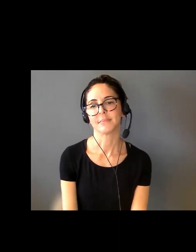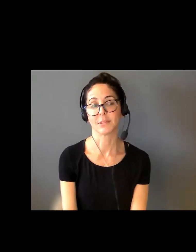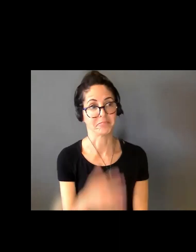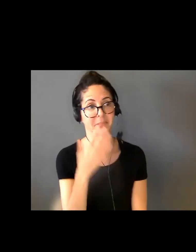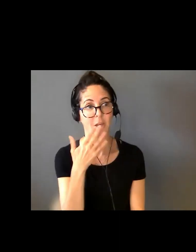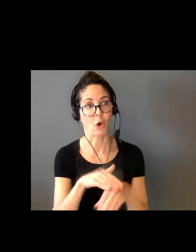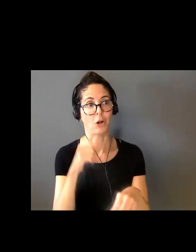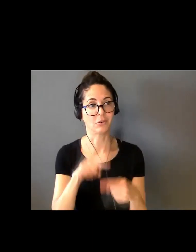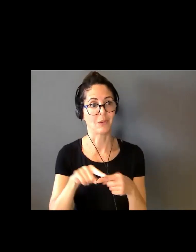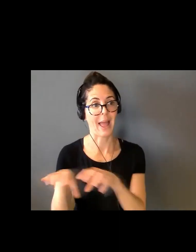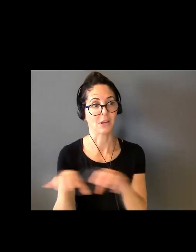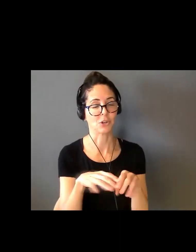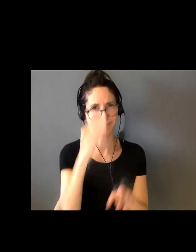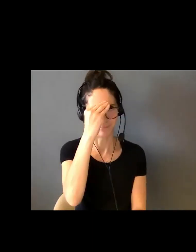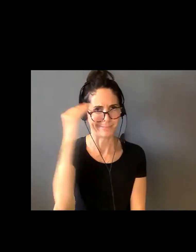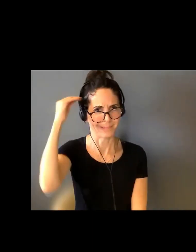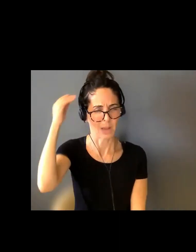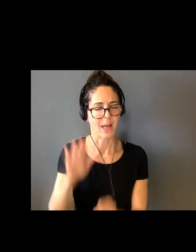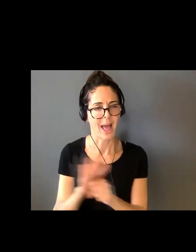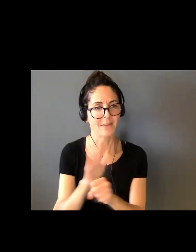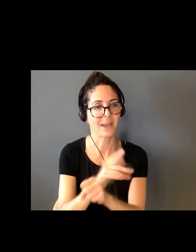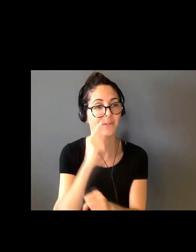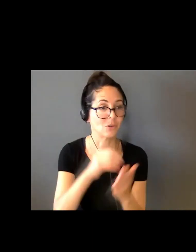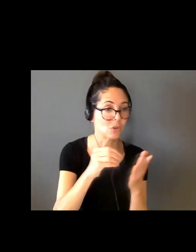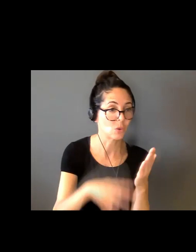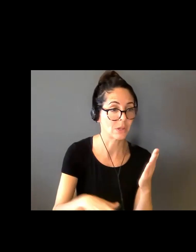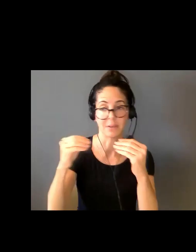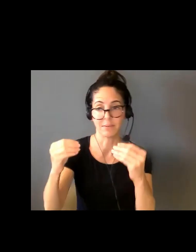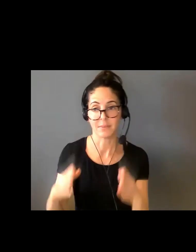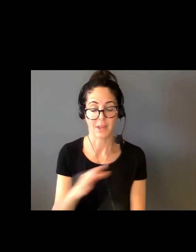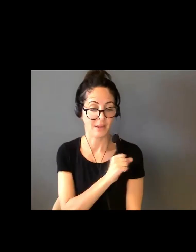advocating on behalf of faculty and students who belong in this space. Who absolutely belong in